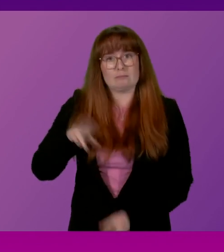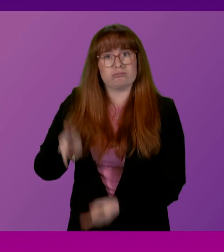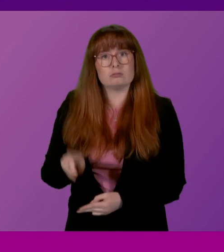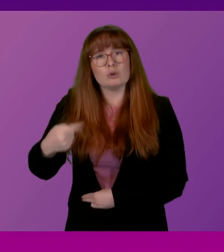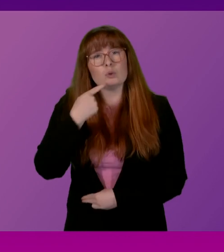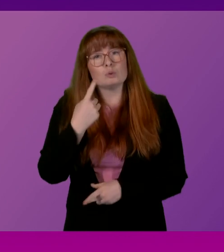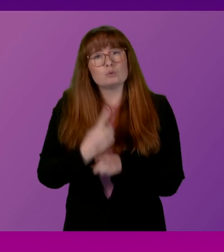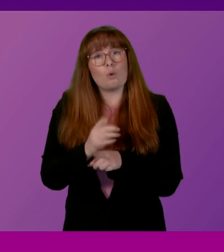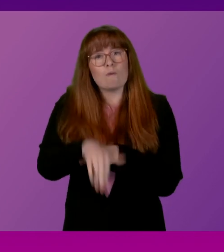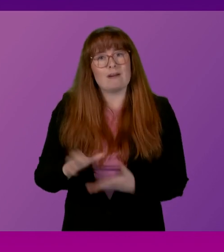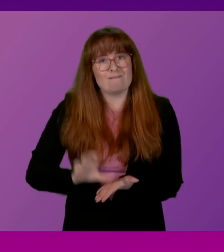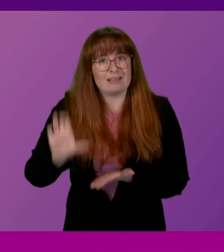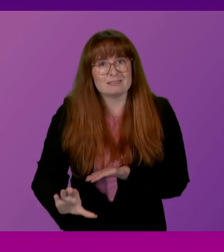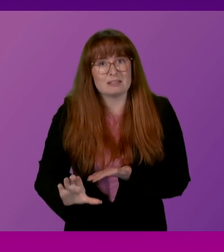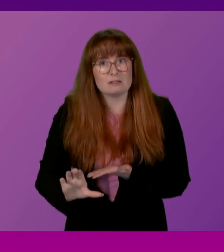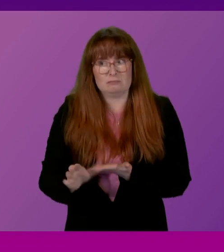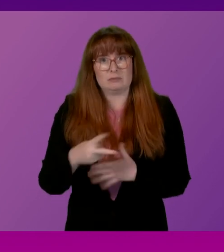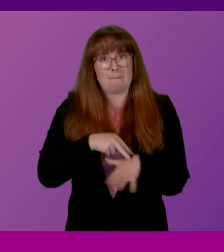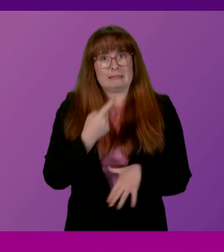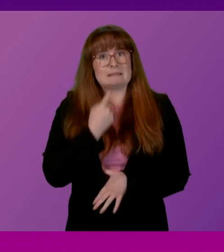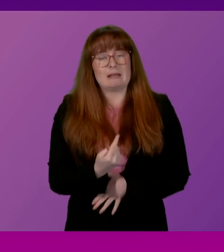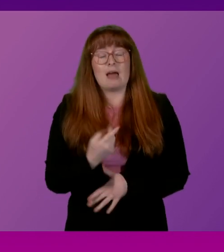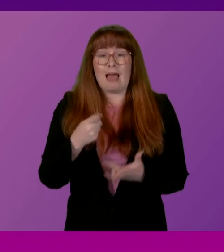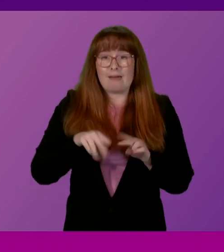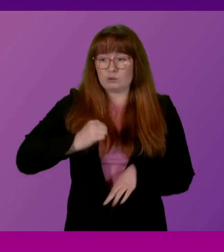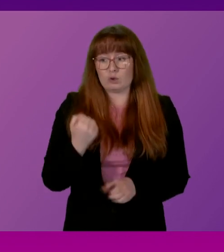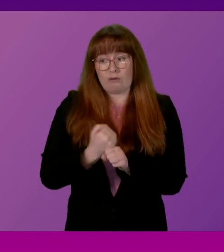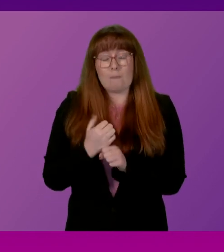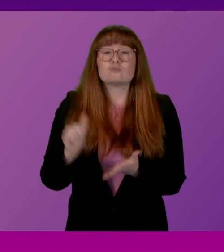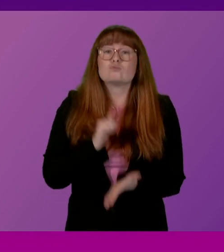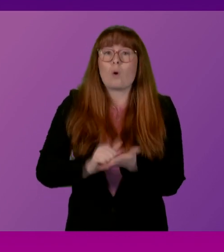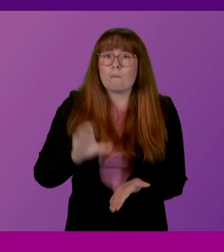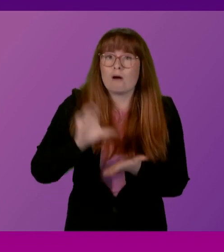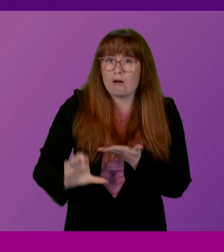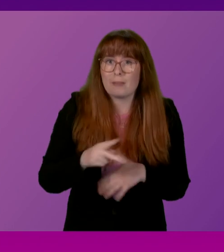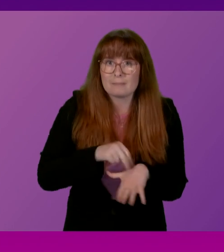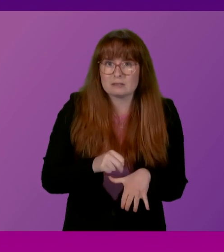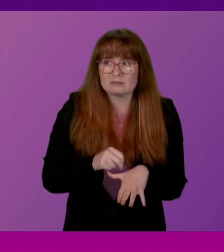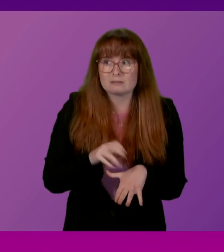The Scottish Police Federation said: “If the Scottish Government properly funded the police service then it wouldn’t be bleak,